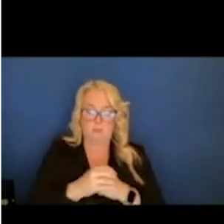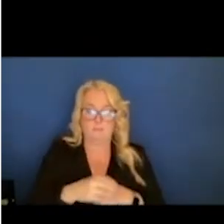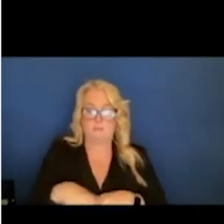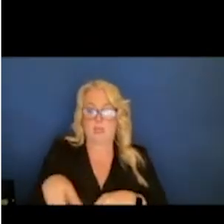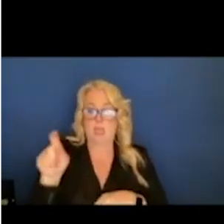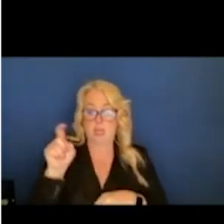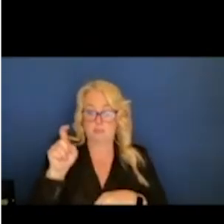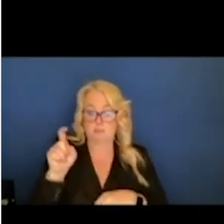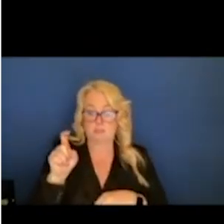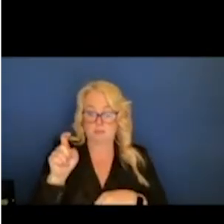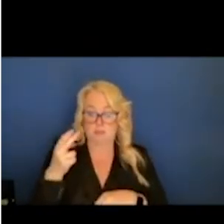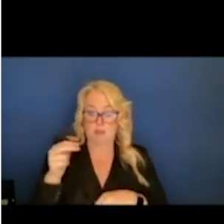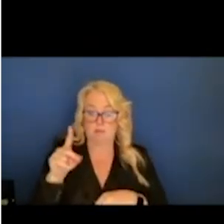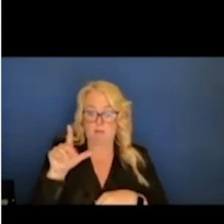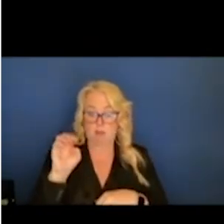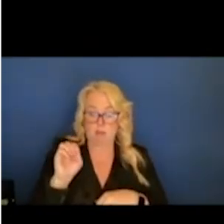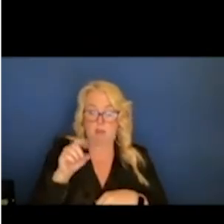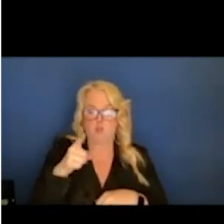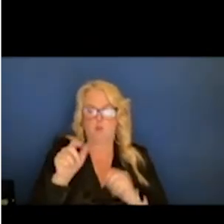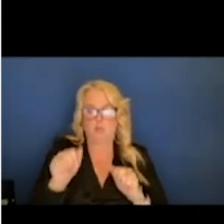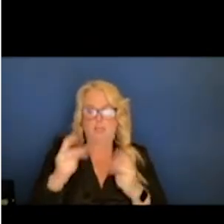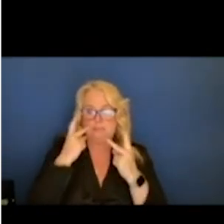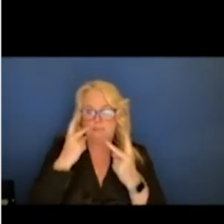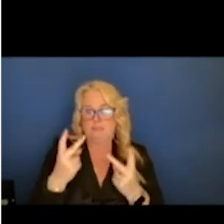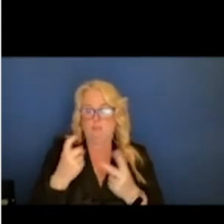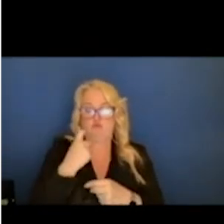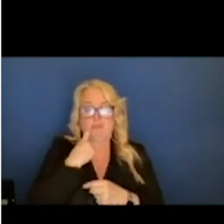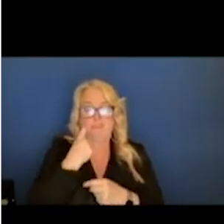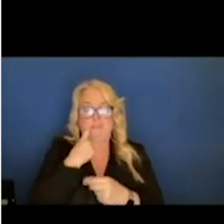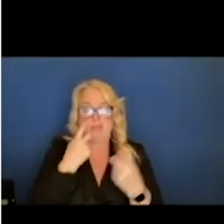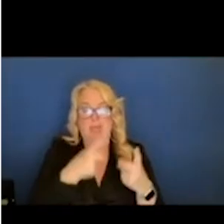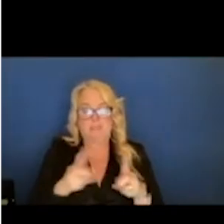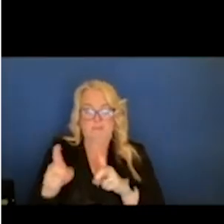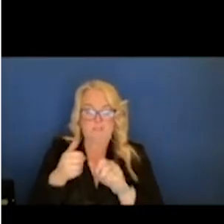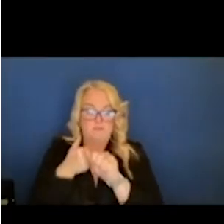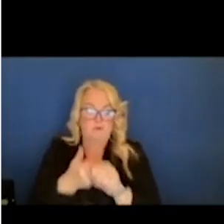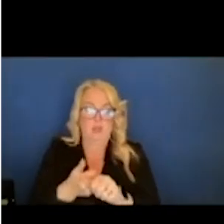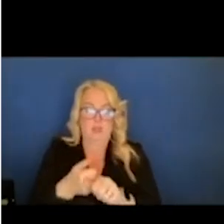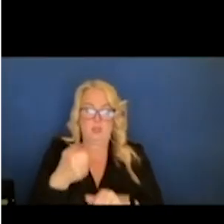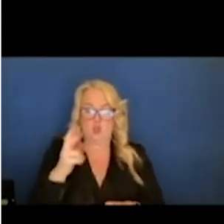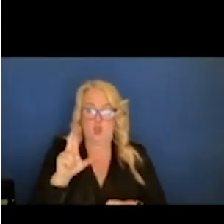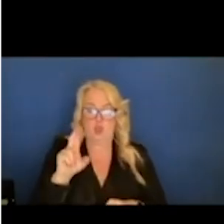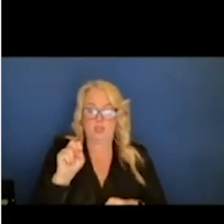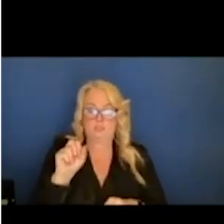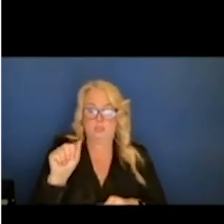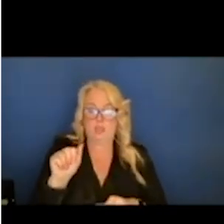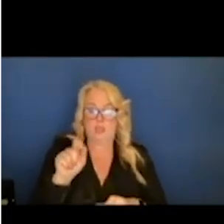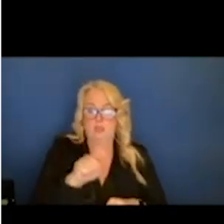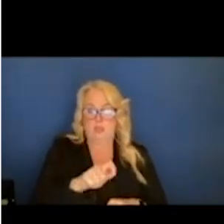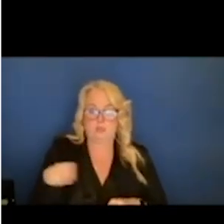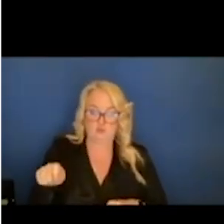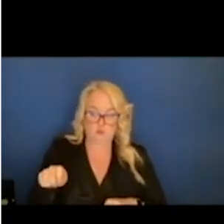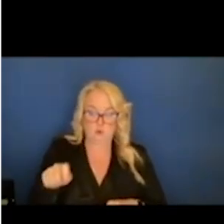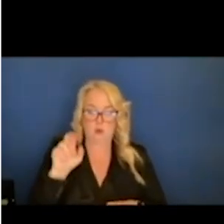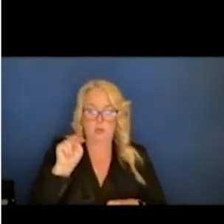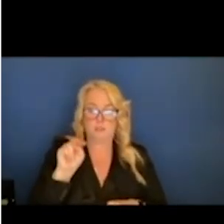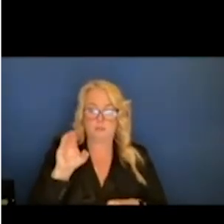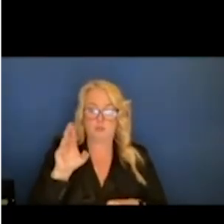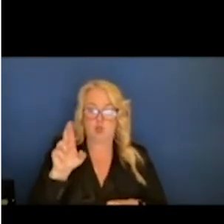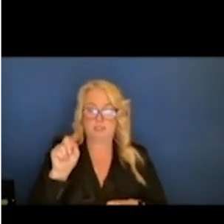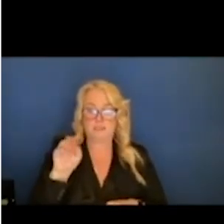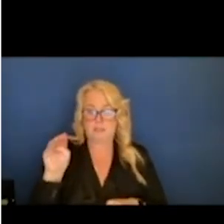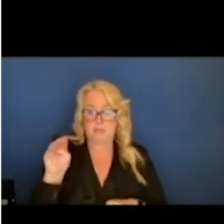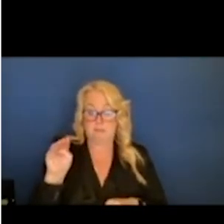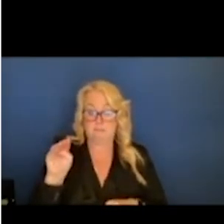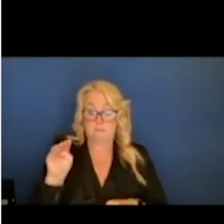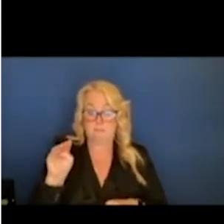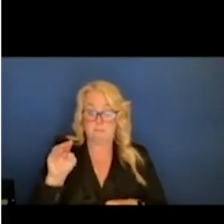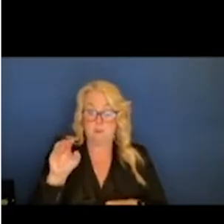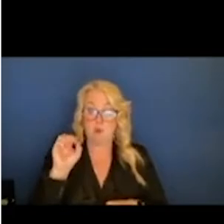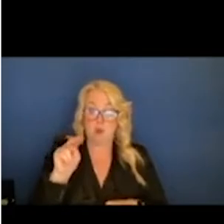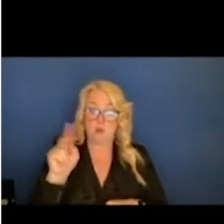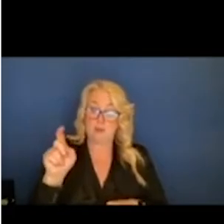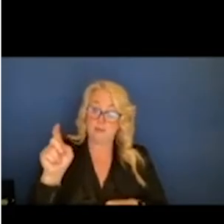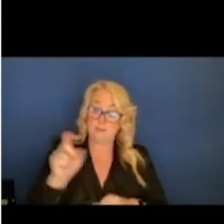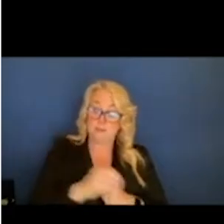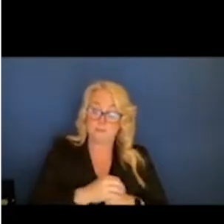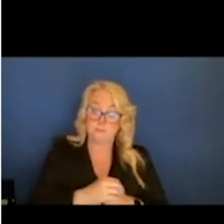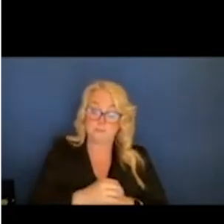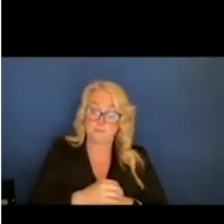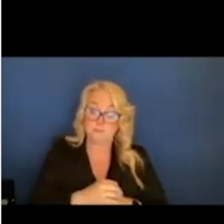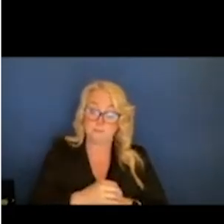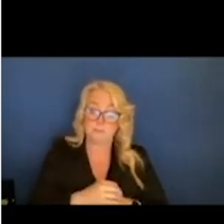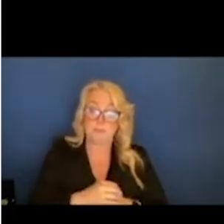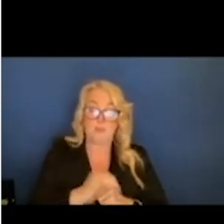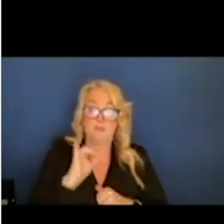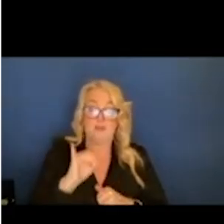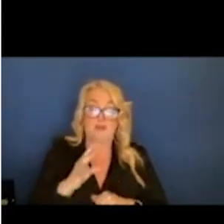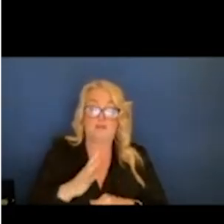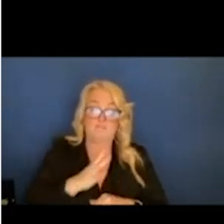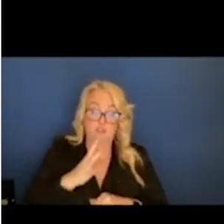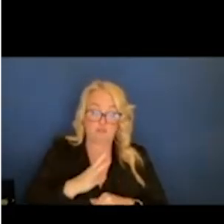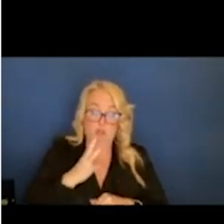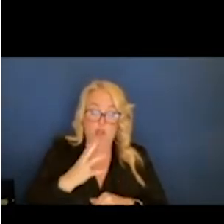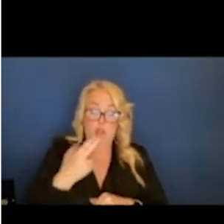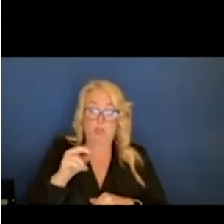X Handle. Keep up with the latest DIF activities by following RSA_NCRTM on X. The official handle